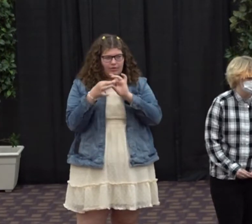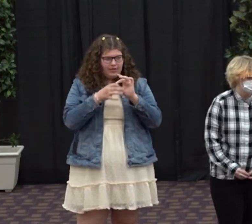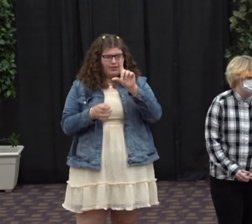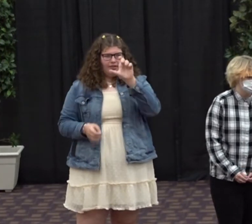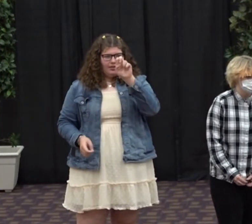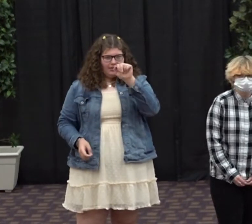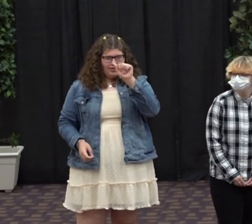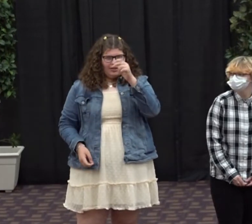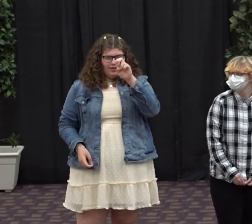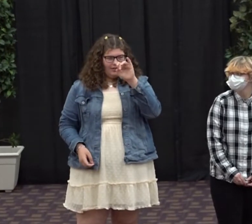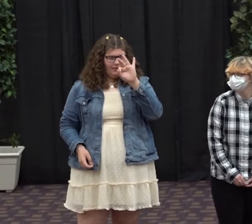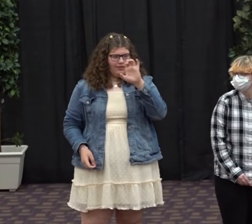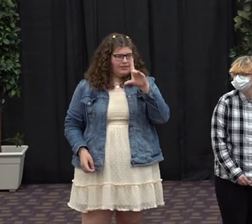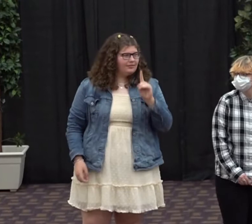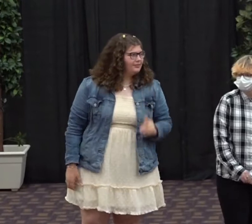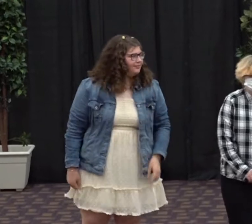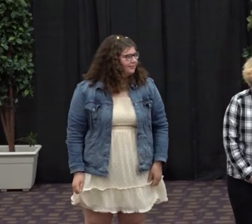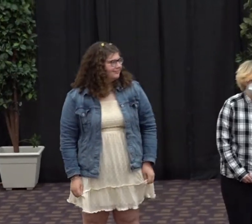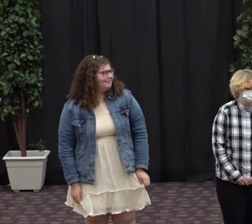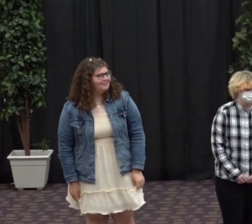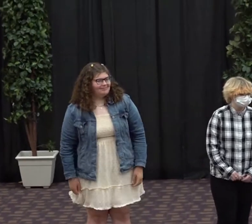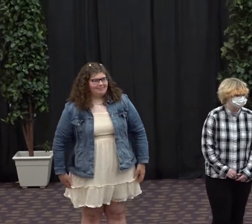Our spirit coordinator, Lena Henningfeld.